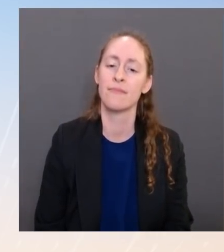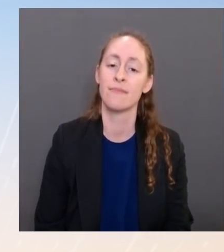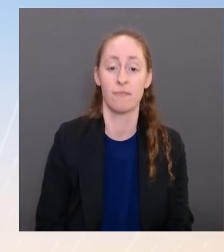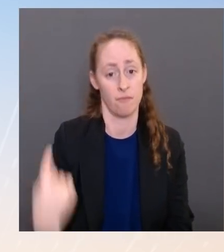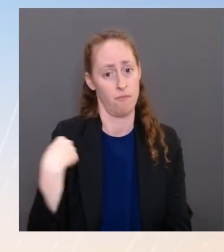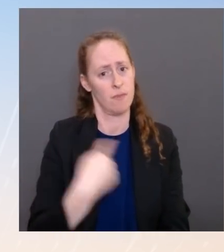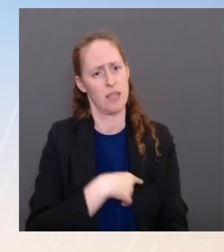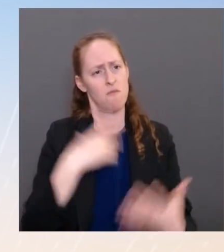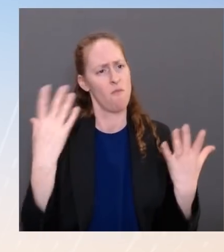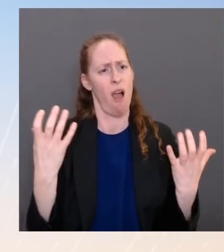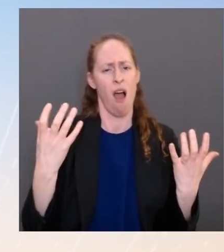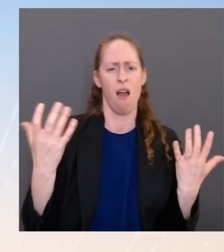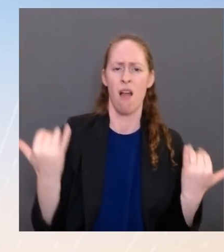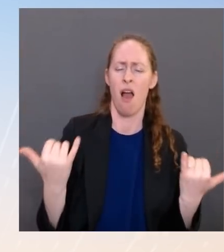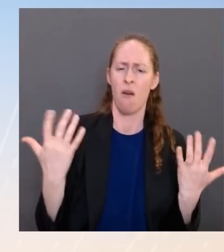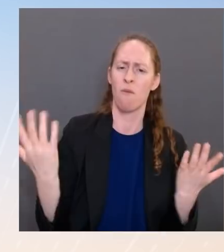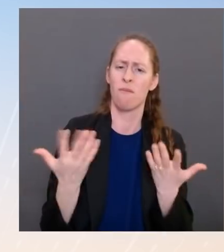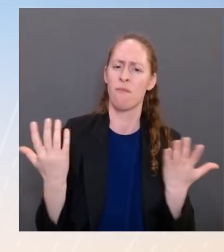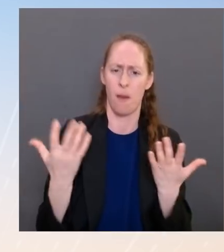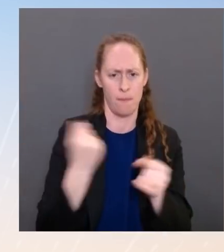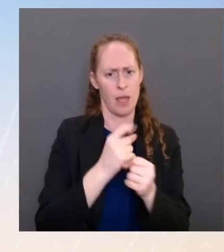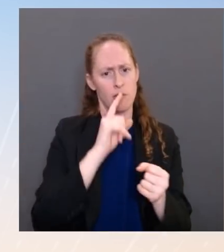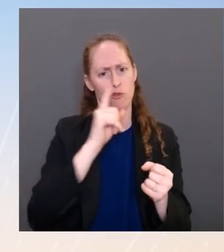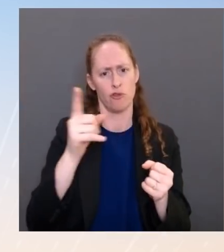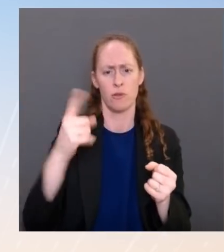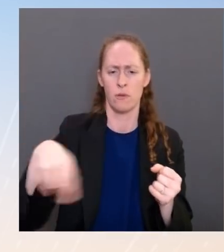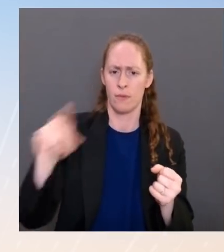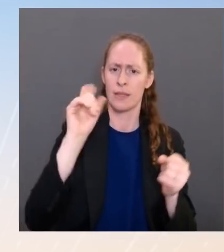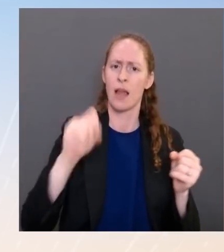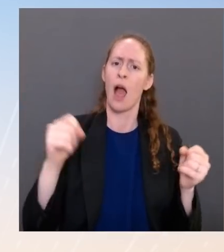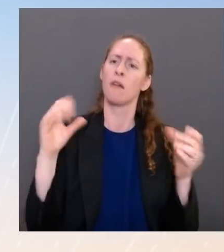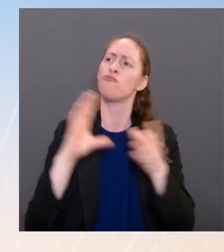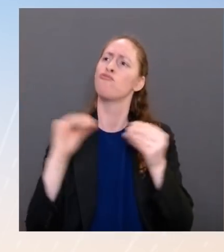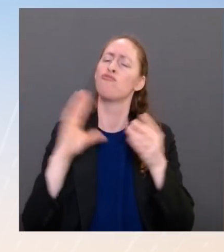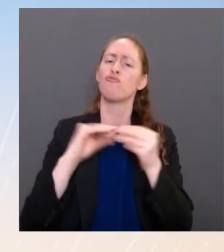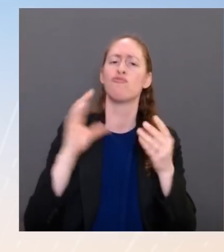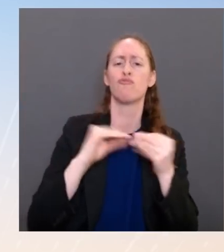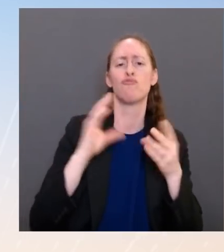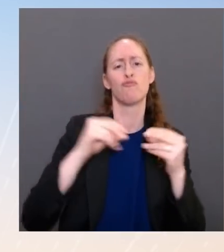but that, also, these platforms are not used for format -- forums for disinformation.